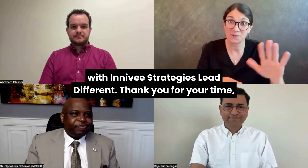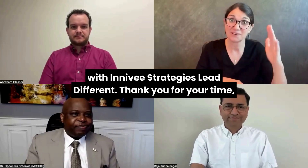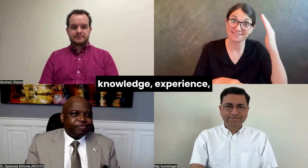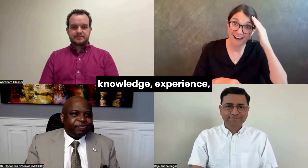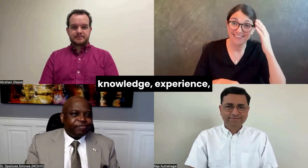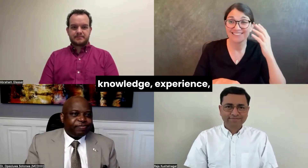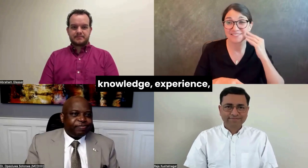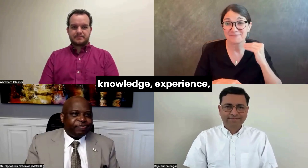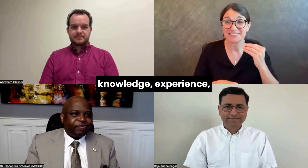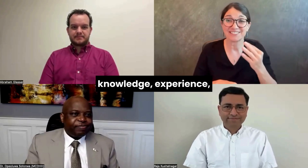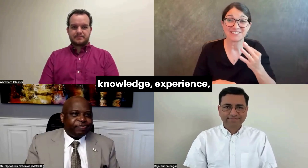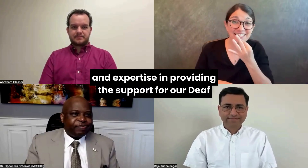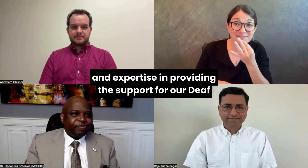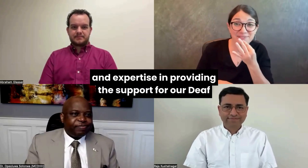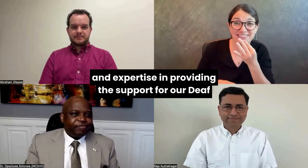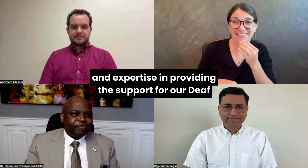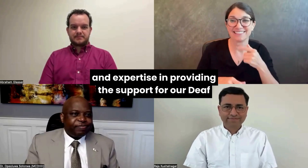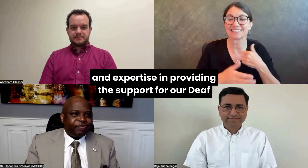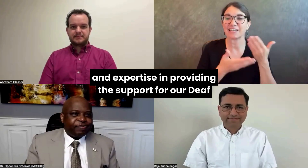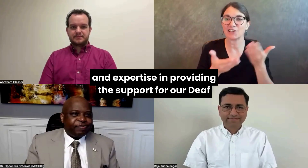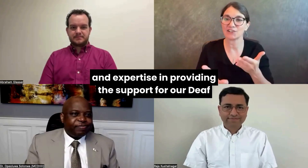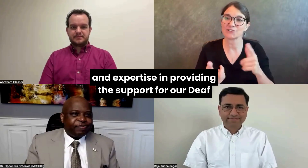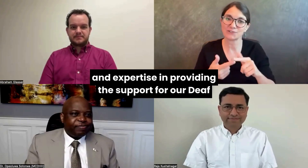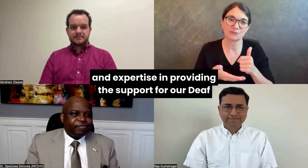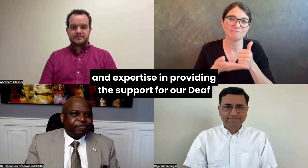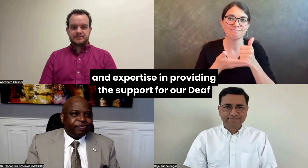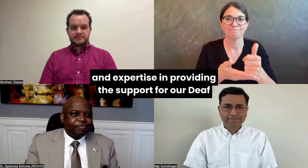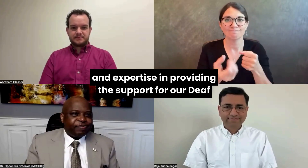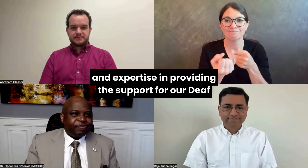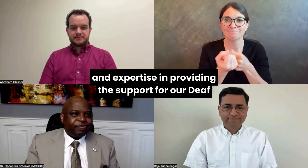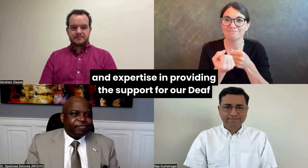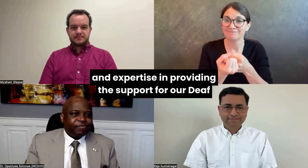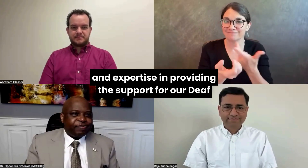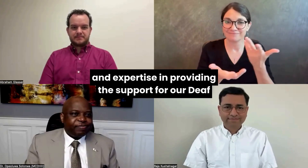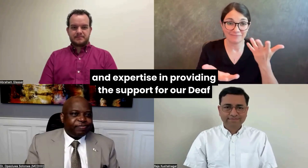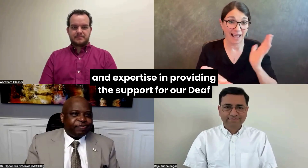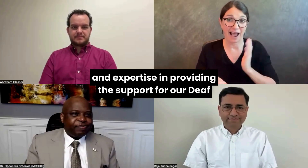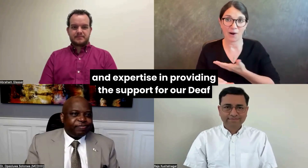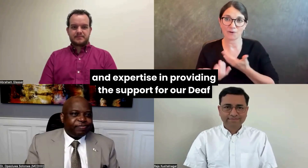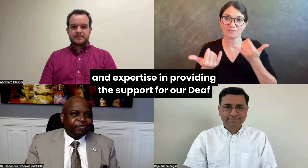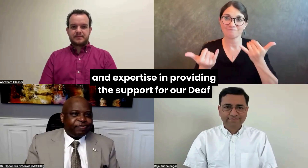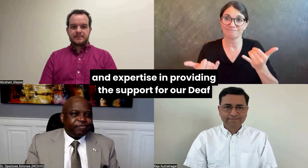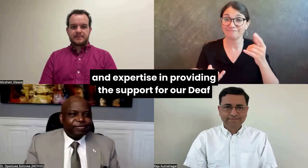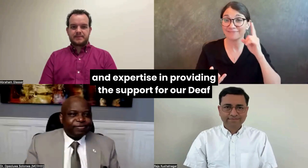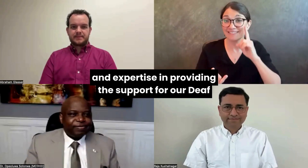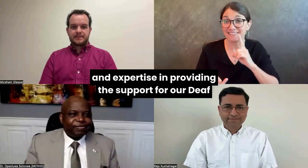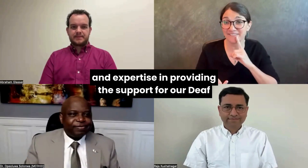and expertise in providing the support for our Deaf community, Deaf-Blind,